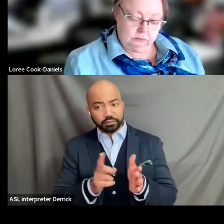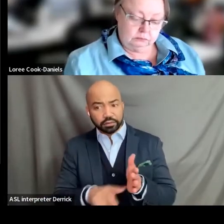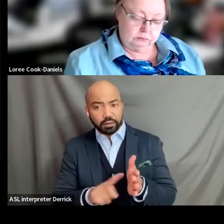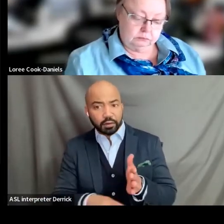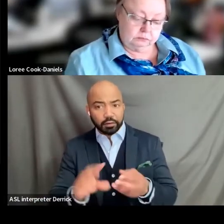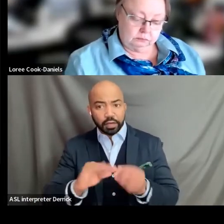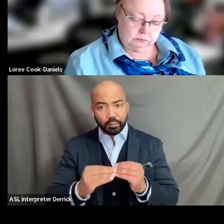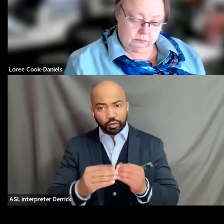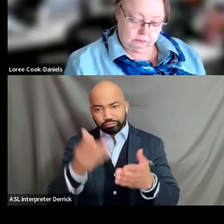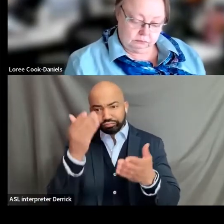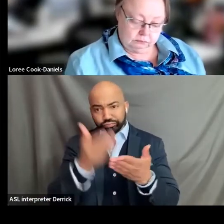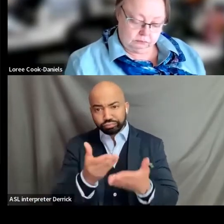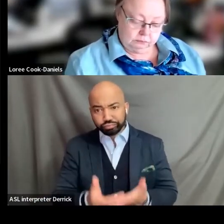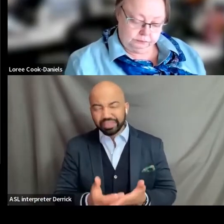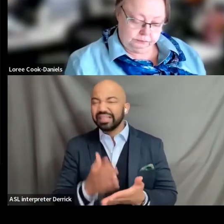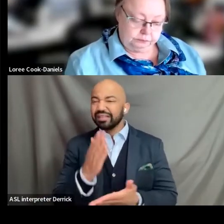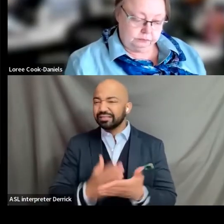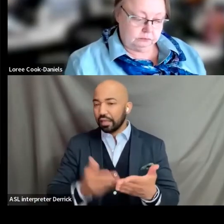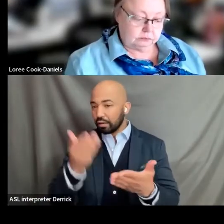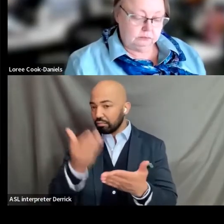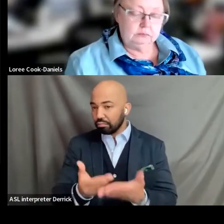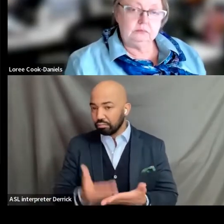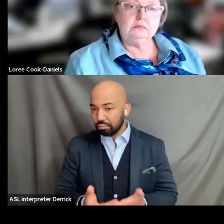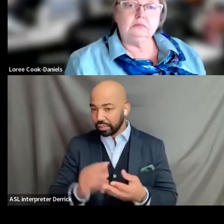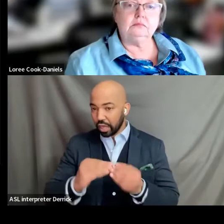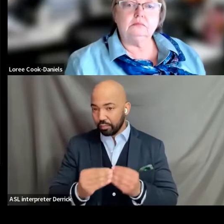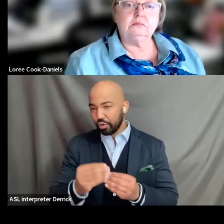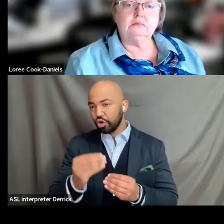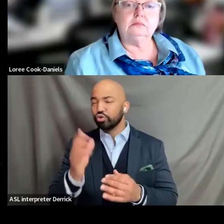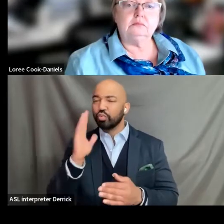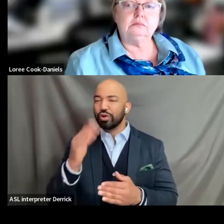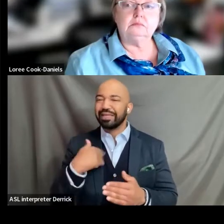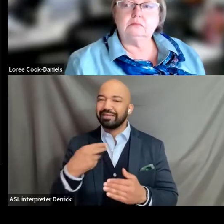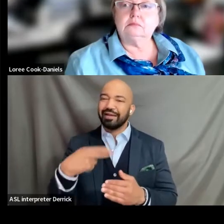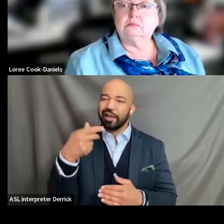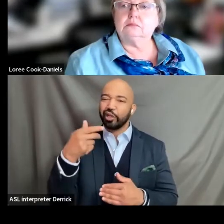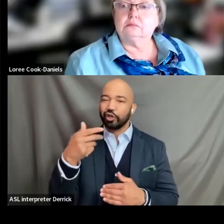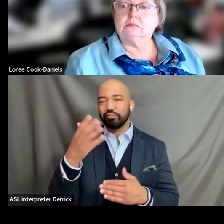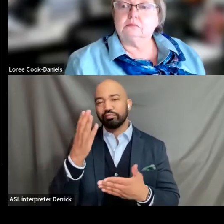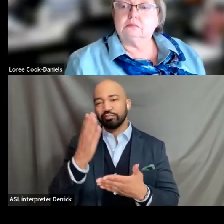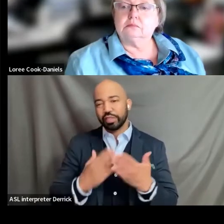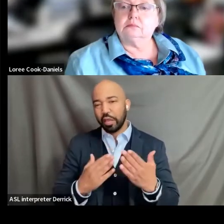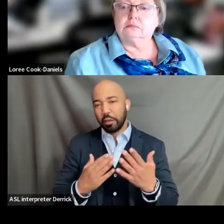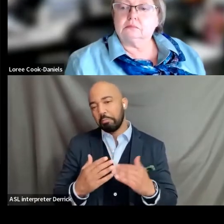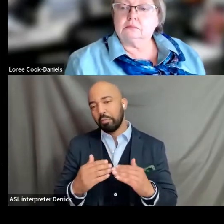and some are gonna be slightly lower than this. When we look at the gender vector.